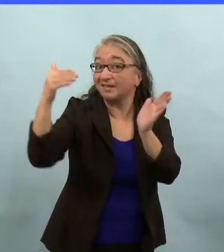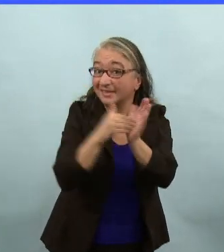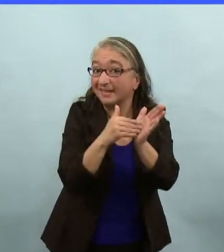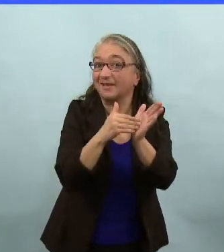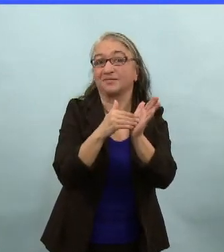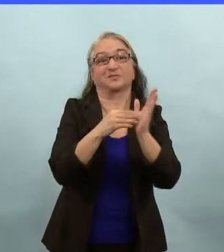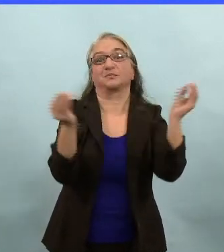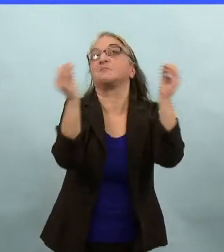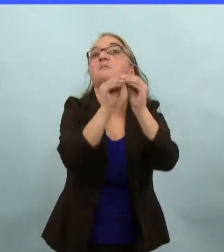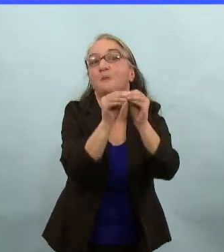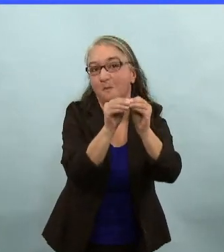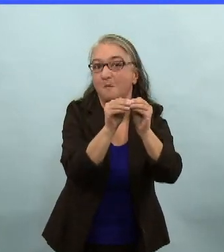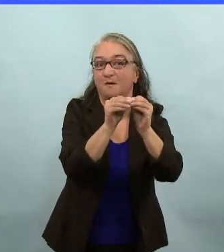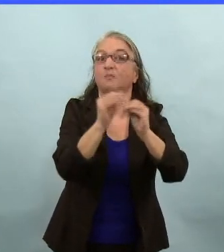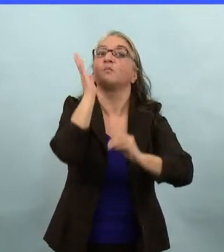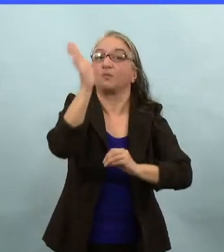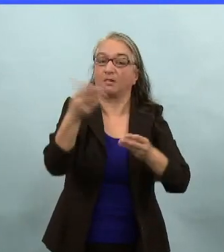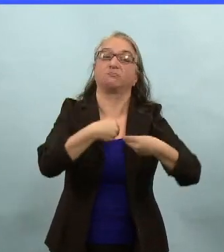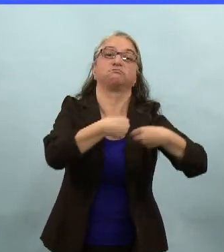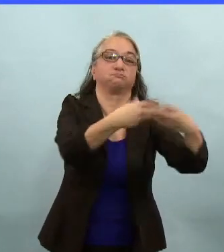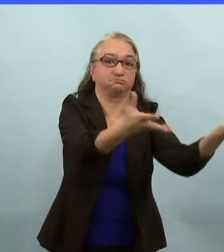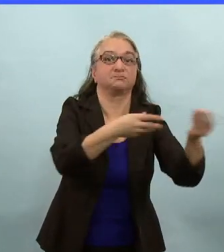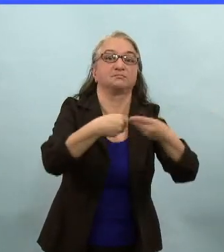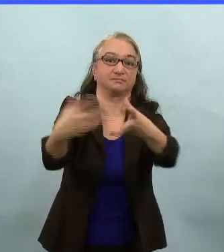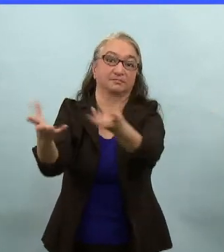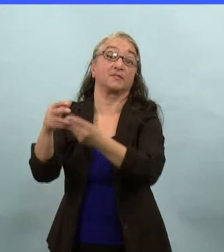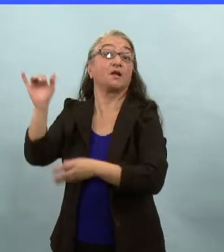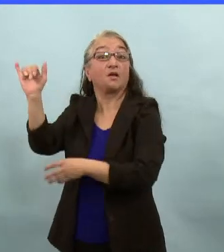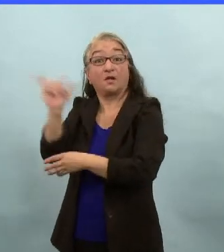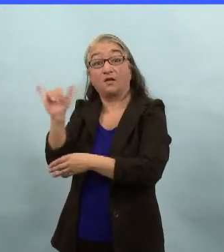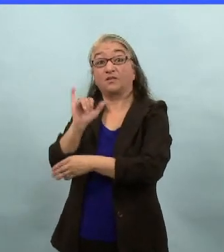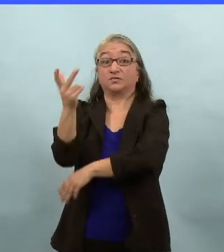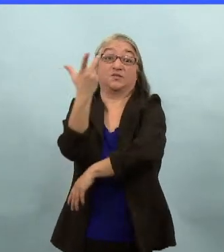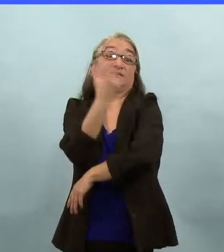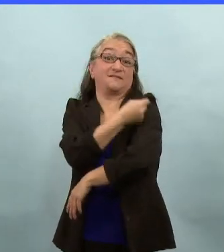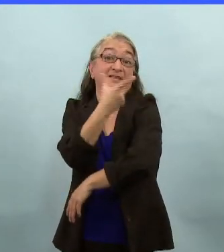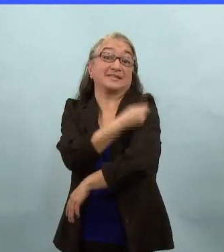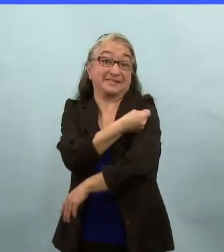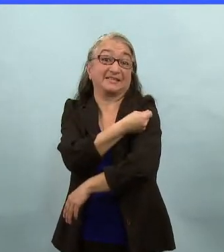schools as well next week as well starting next week and so that will be good and we hope to get